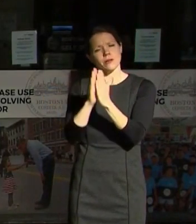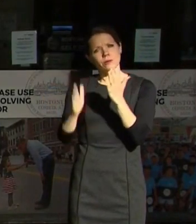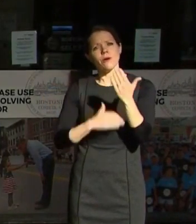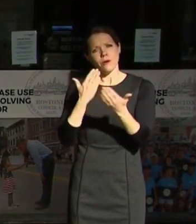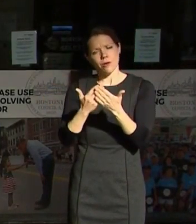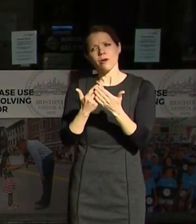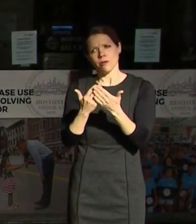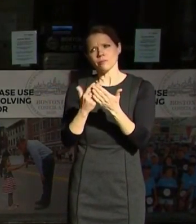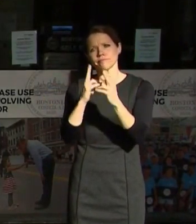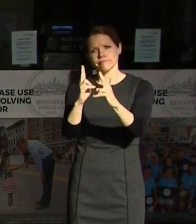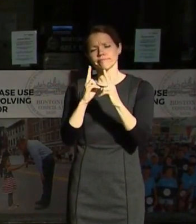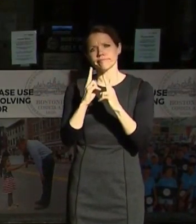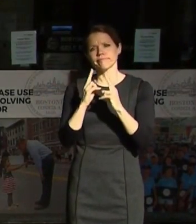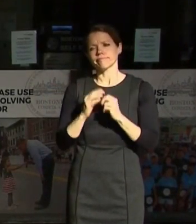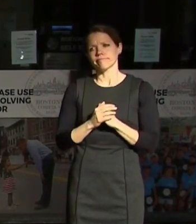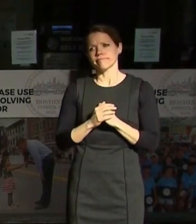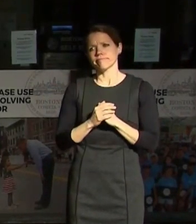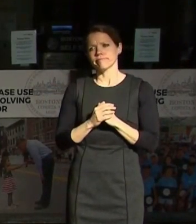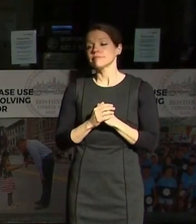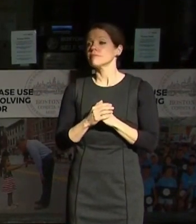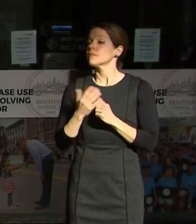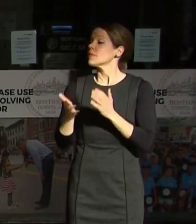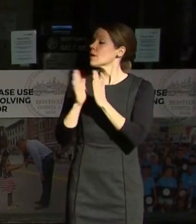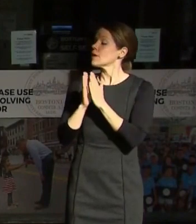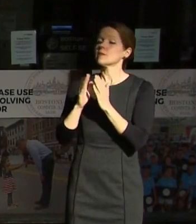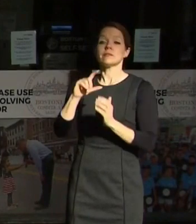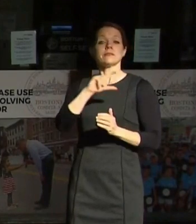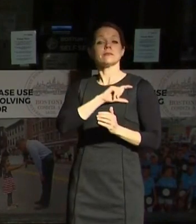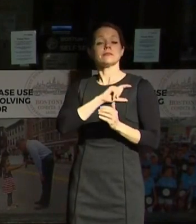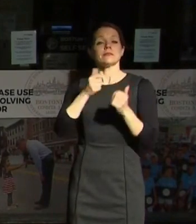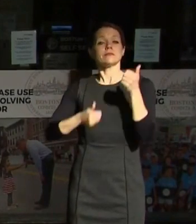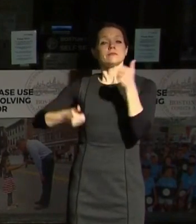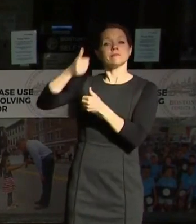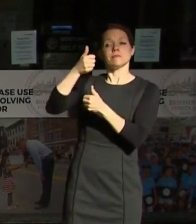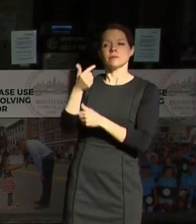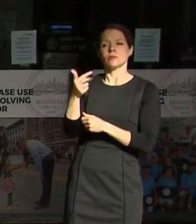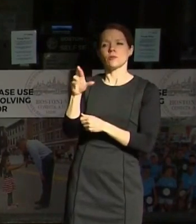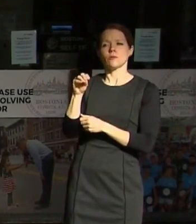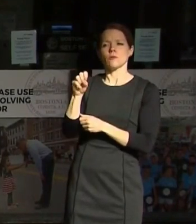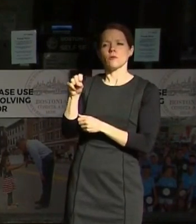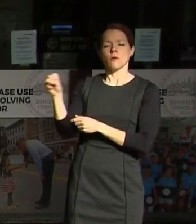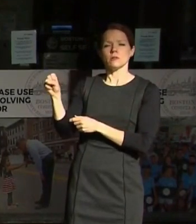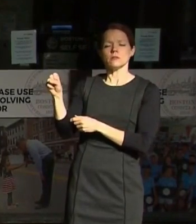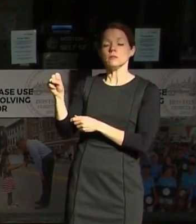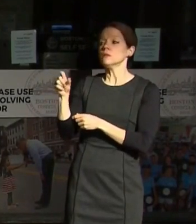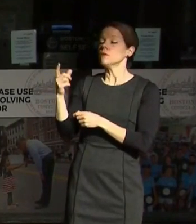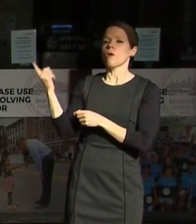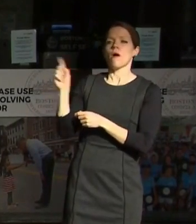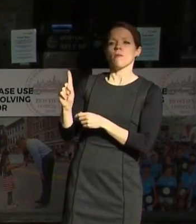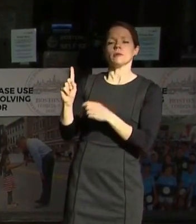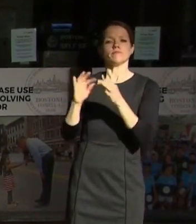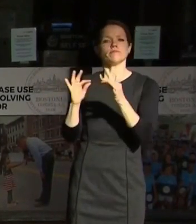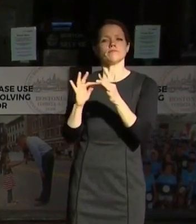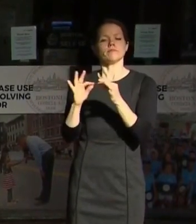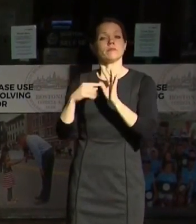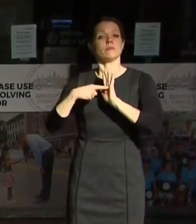IT IS THE VERY LEAST WE CAN DO IN HONOR OF THE COURAGE AND MEMORY OF THE OFFICER.